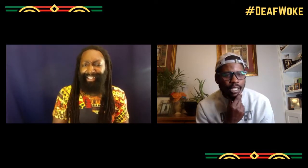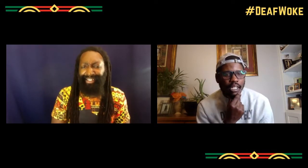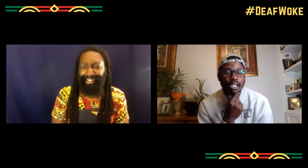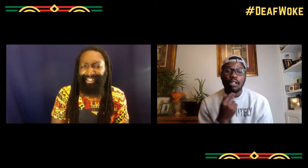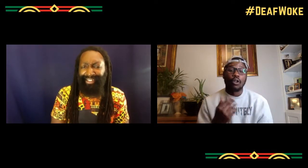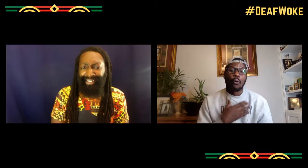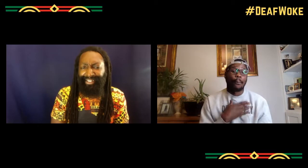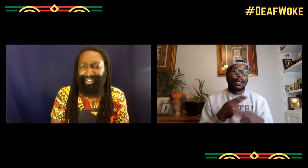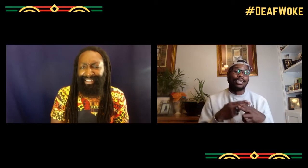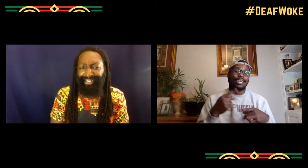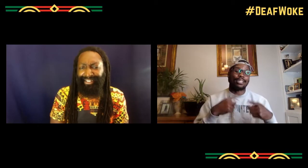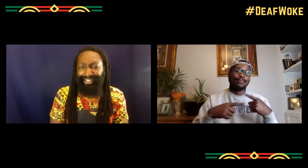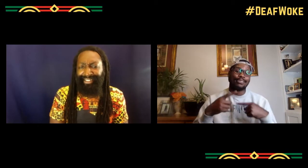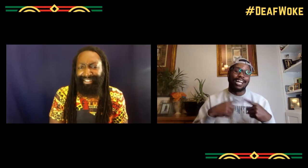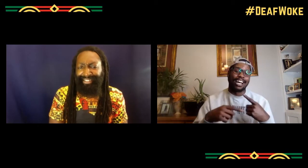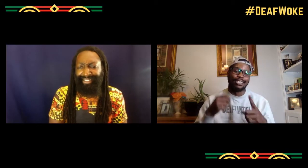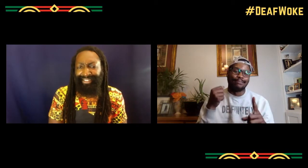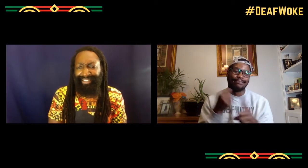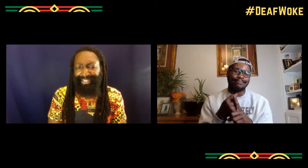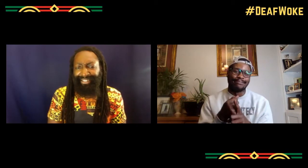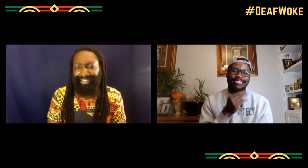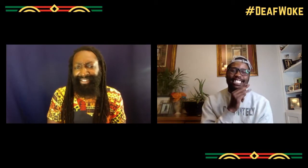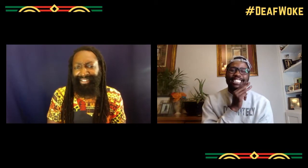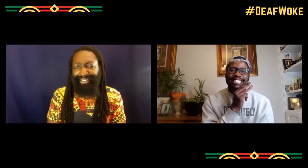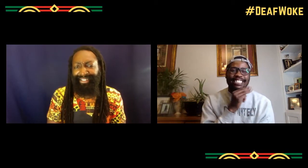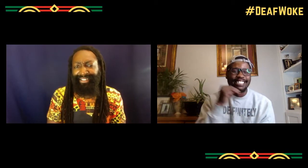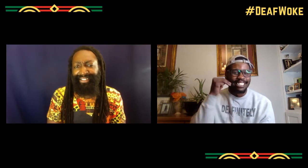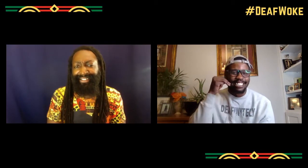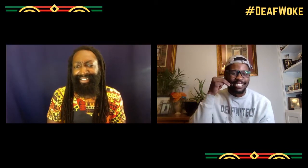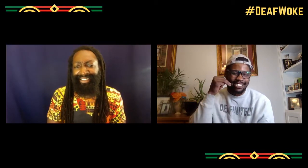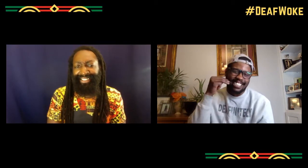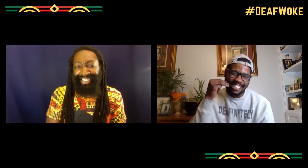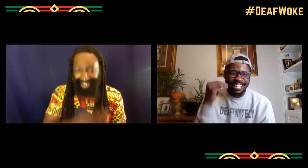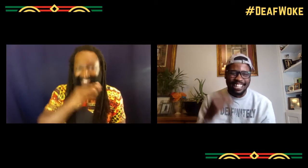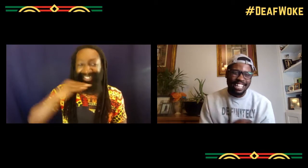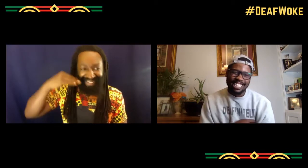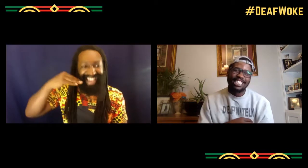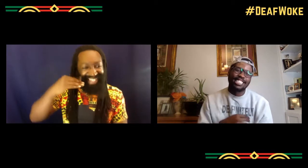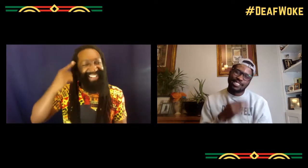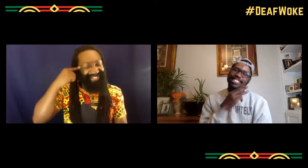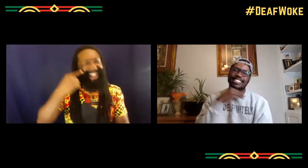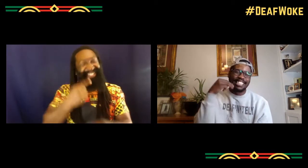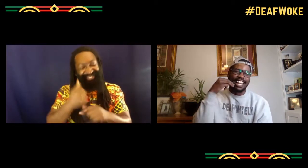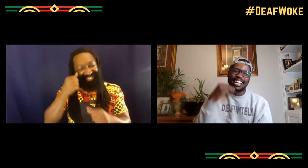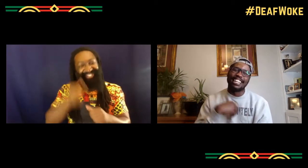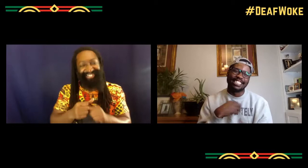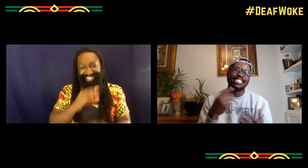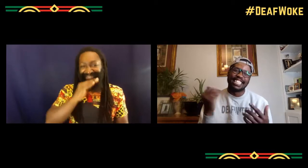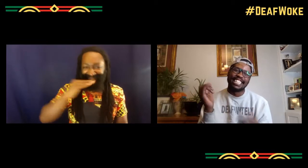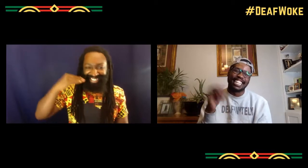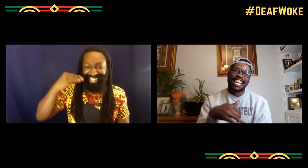So what's your name sign? So my name's sign is this. Arm across the face.